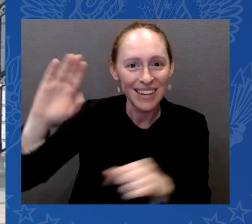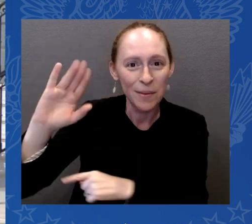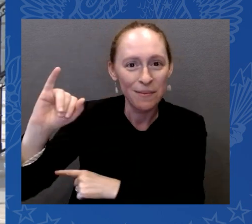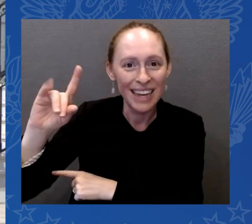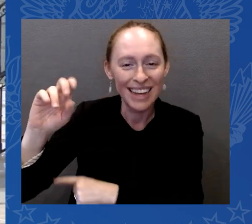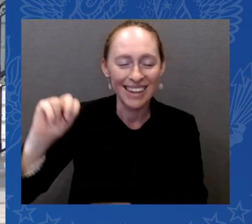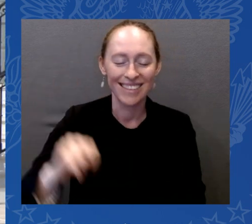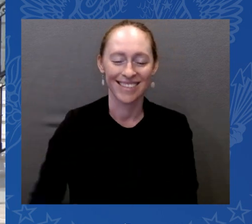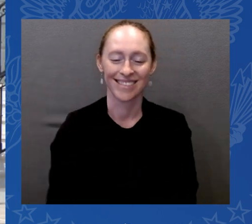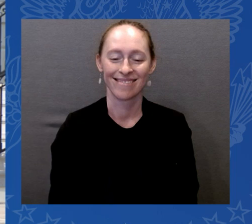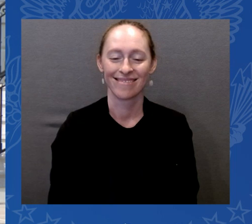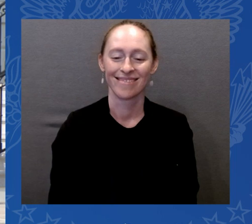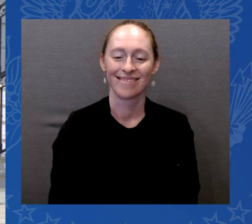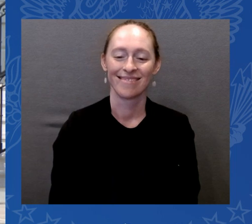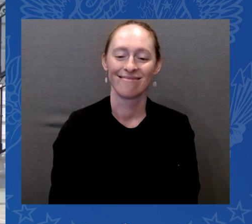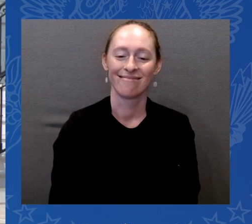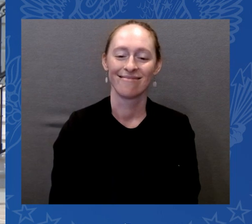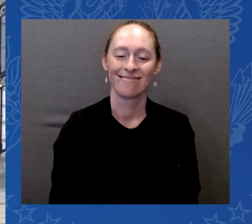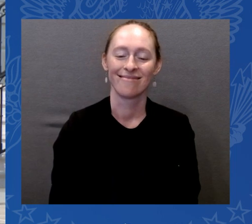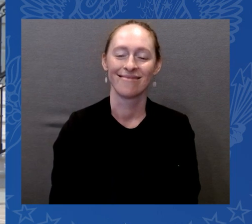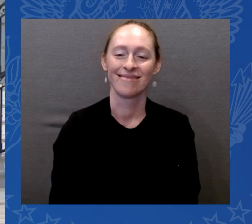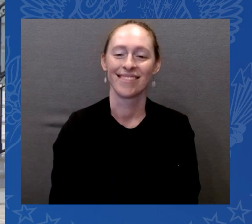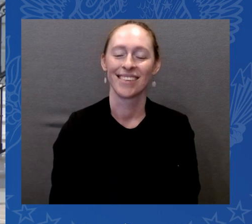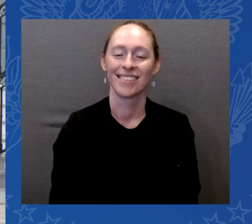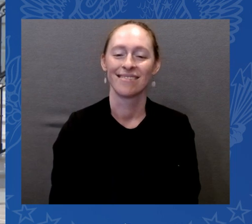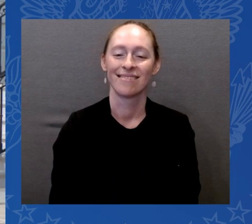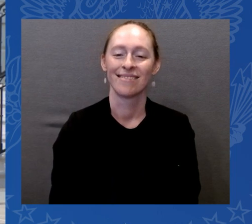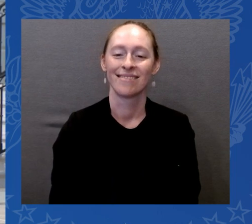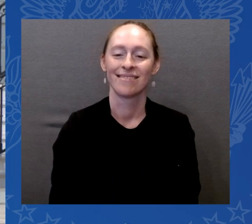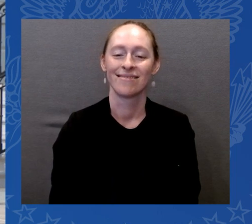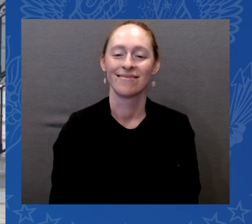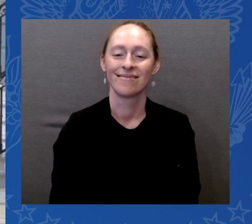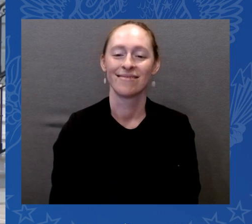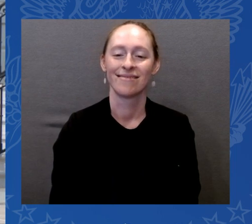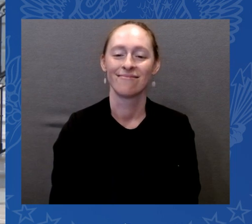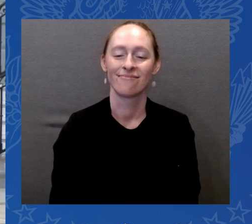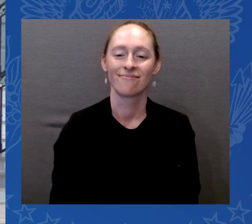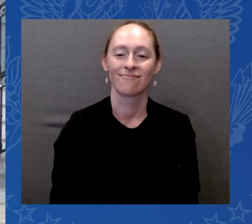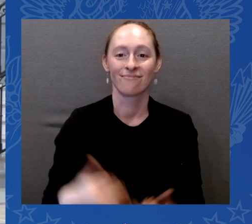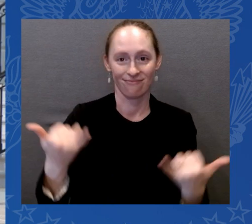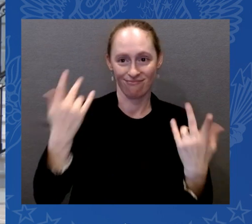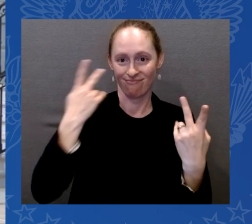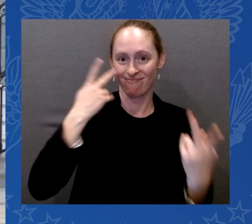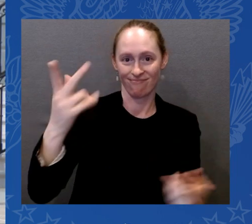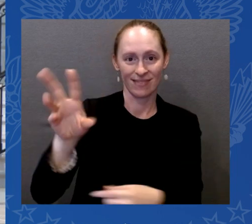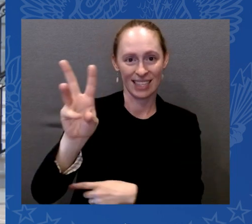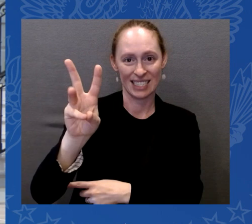A $62 million federal investment, federal investment from the bipartisan infrastructure law